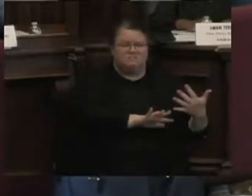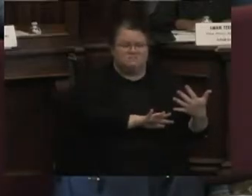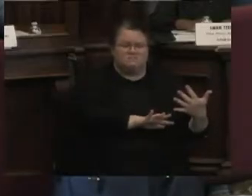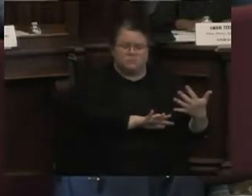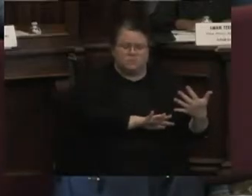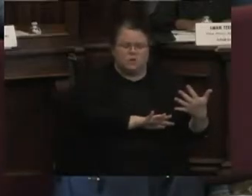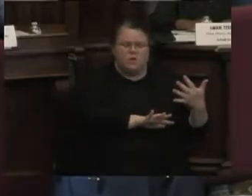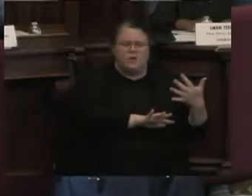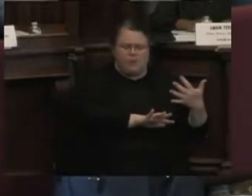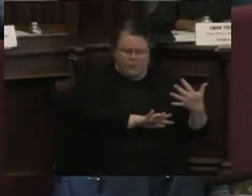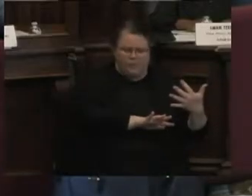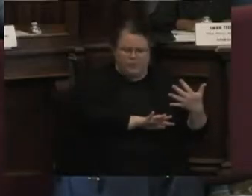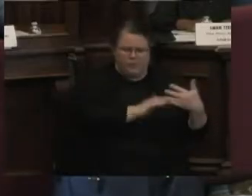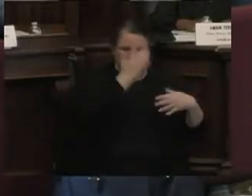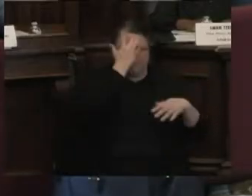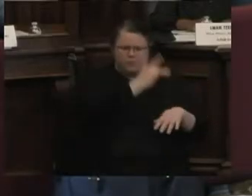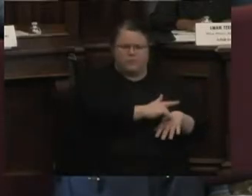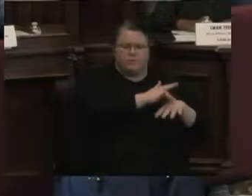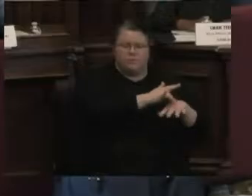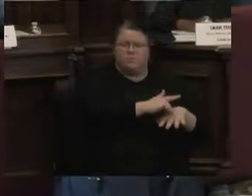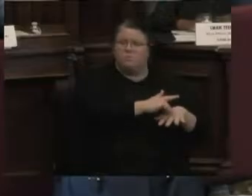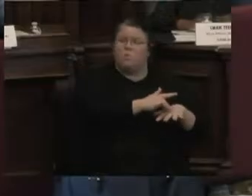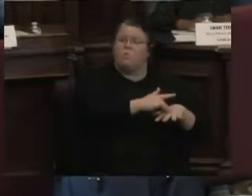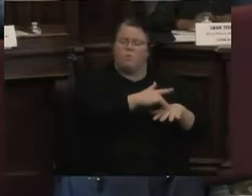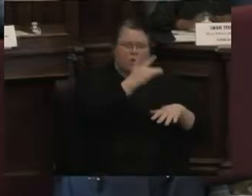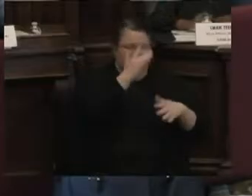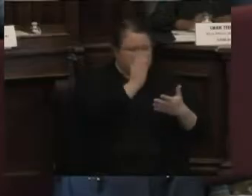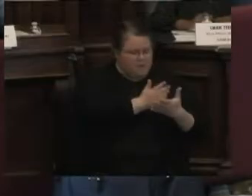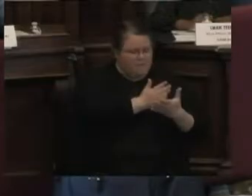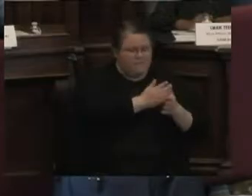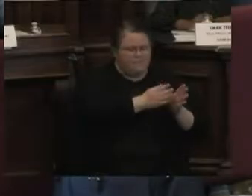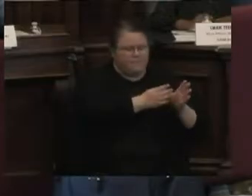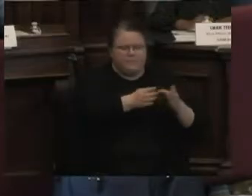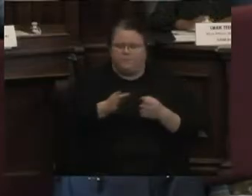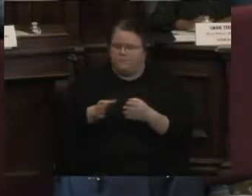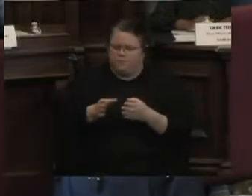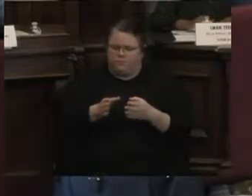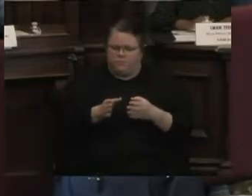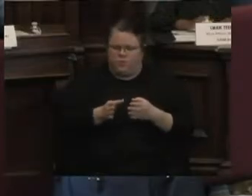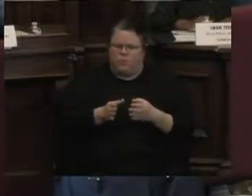what we lost, which was very